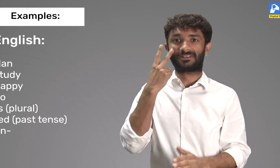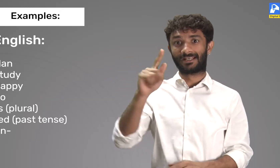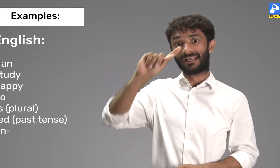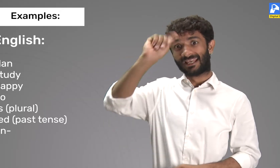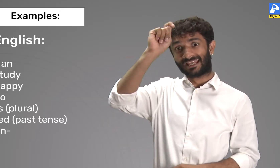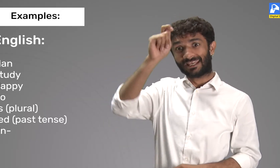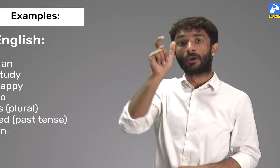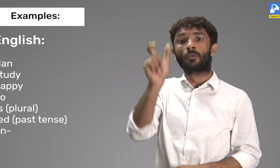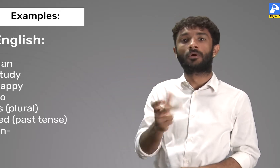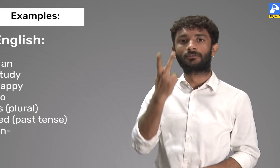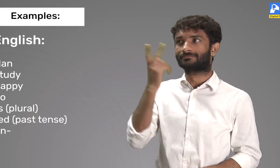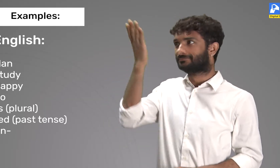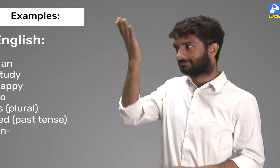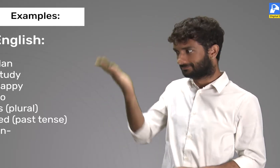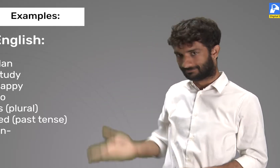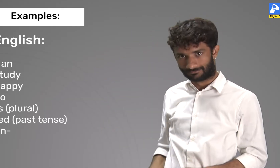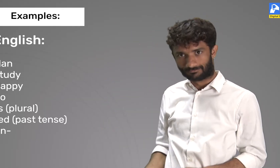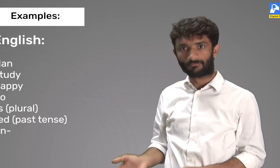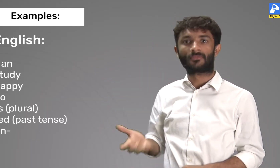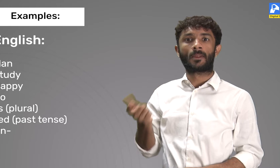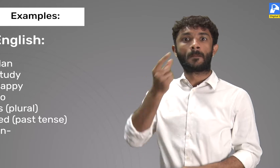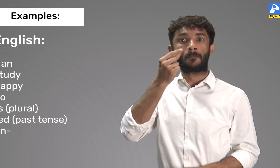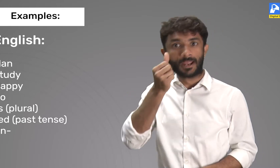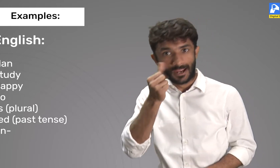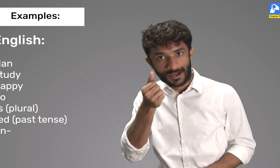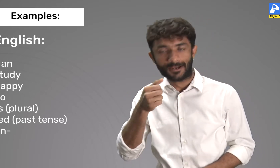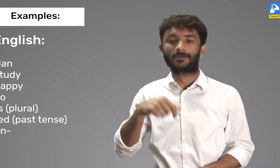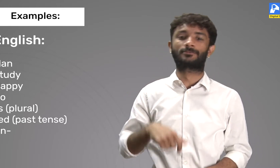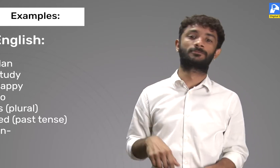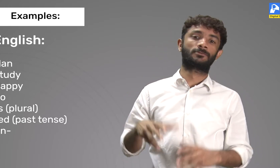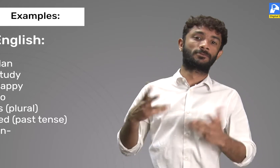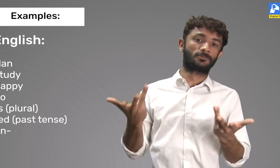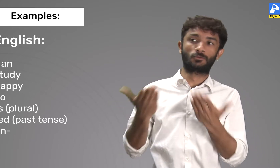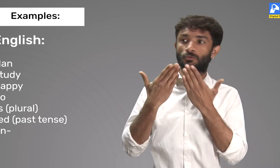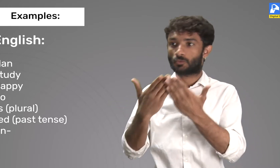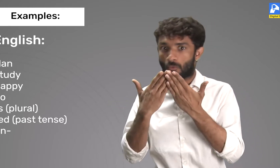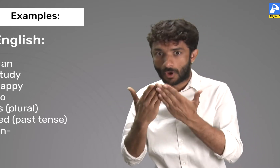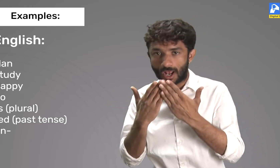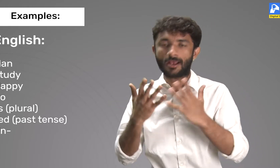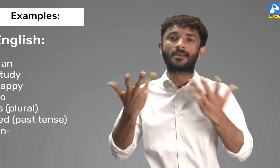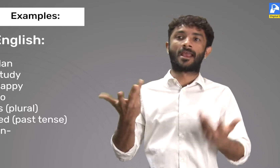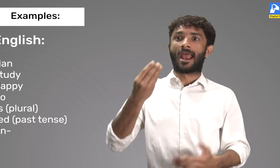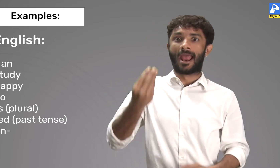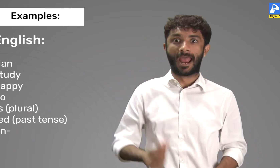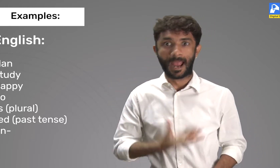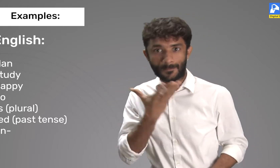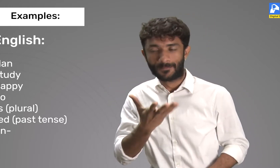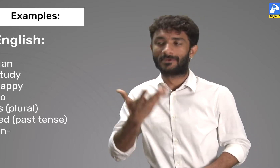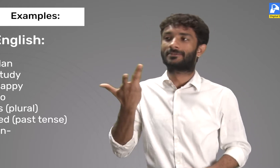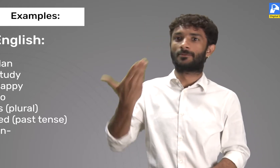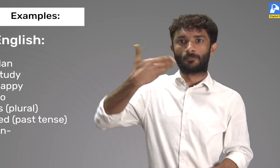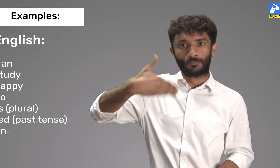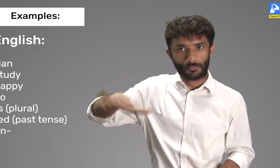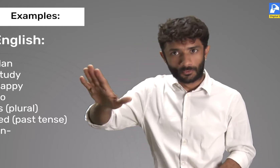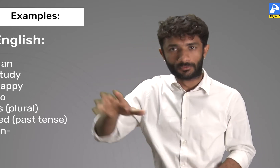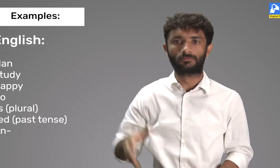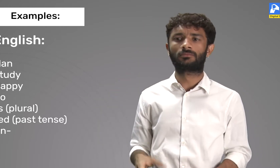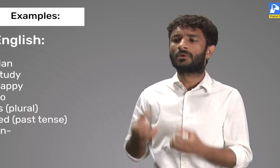in English, words like - MAN, STUDY, HAPPY and GO.